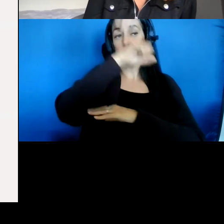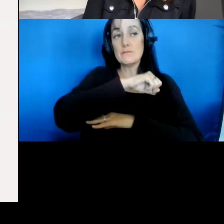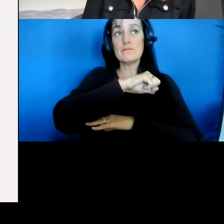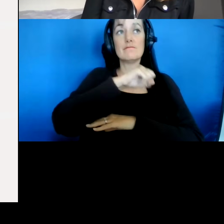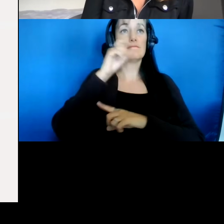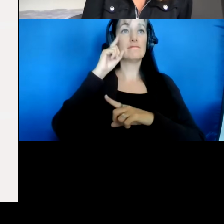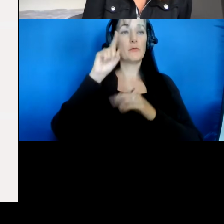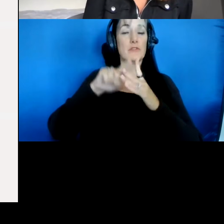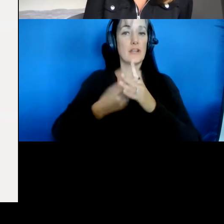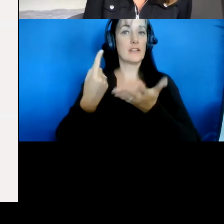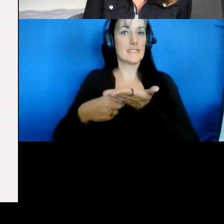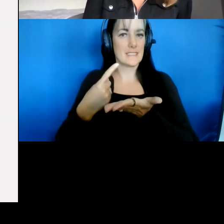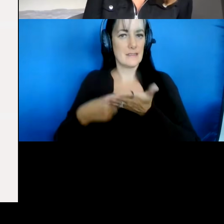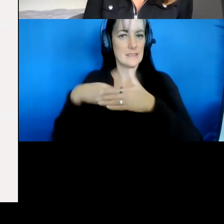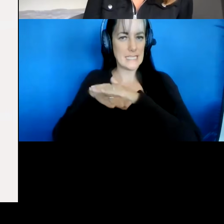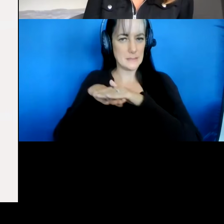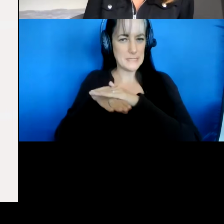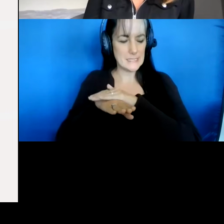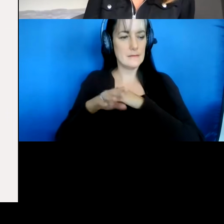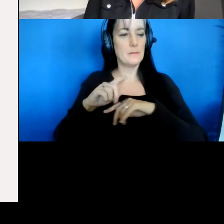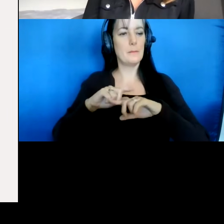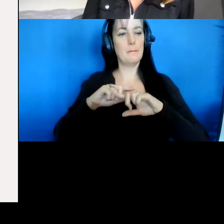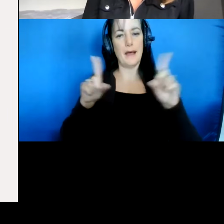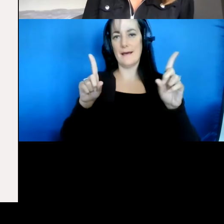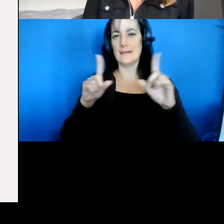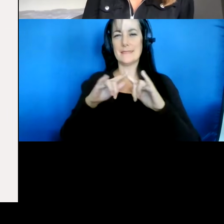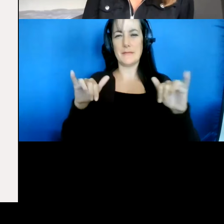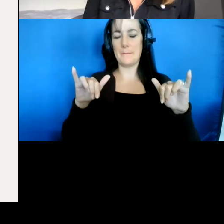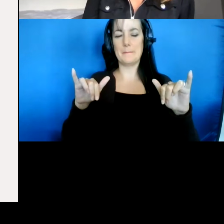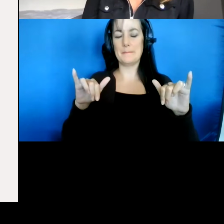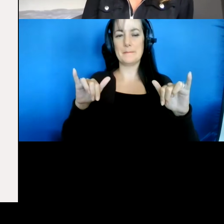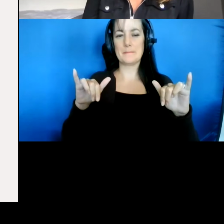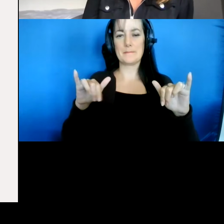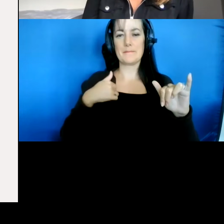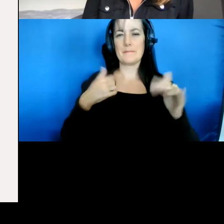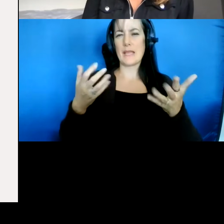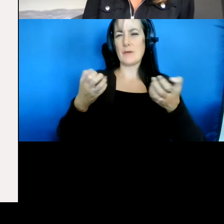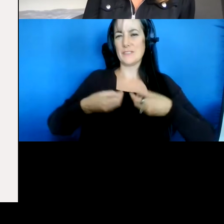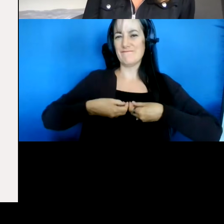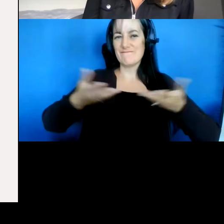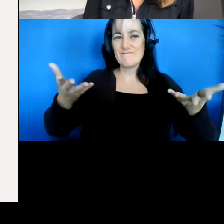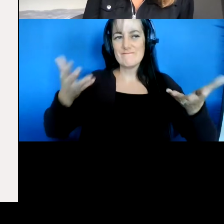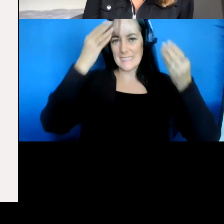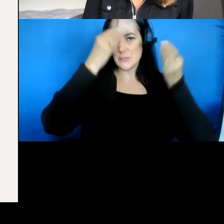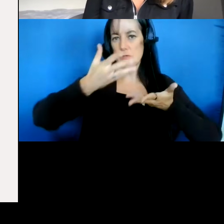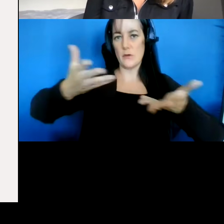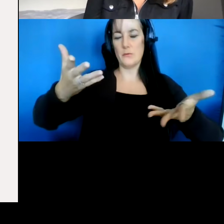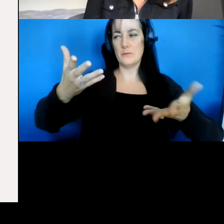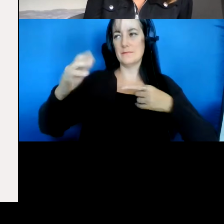accessibility. However, I would argue that it's not necessarily reality. Most of us,